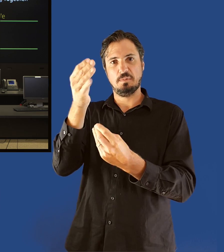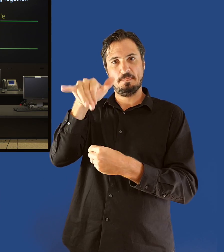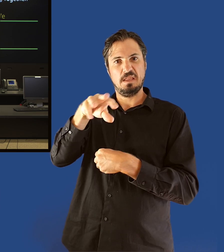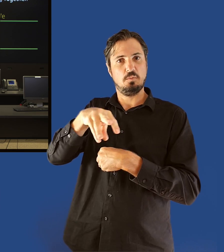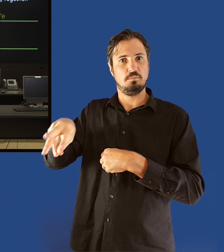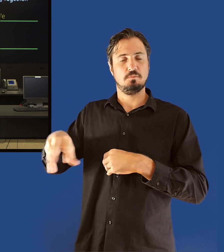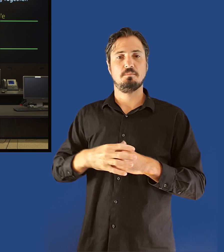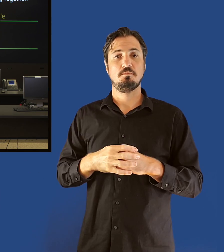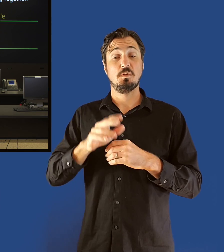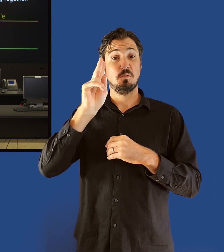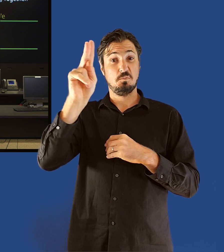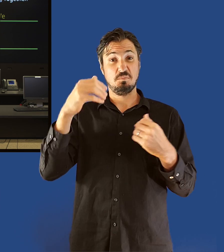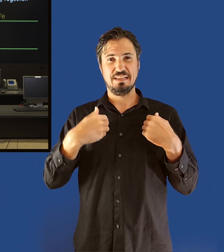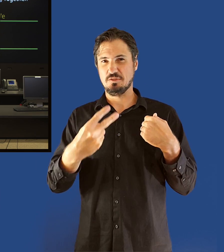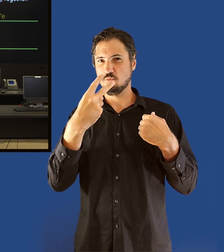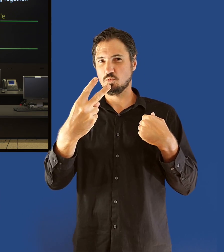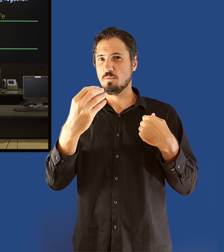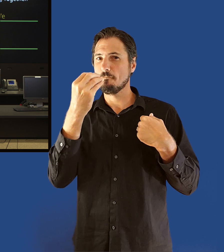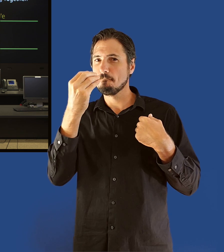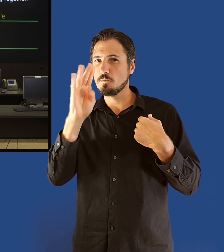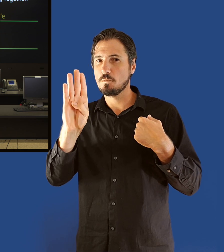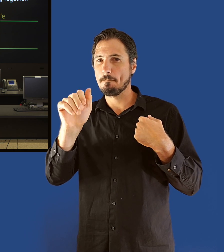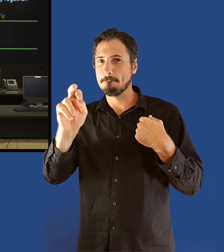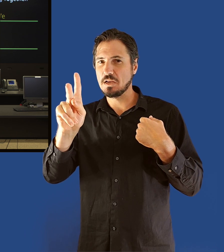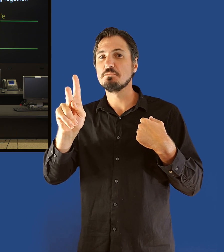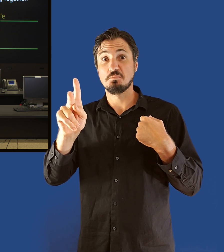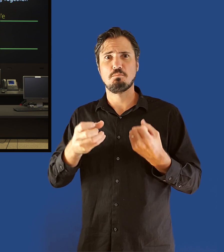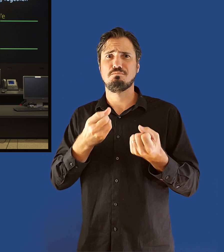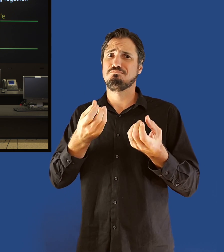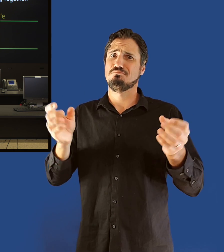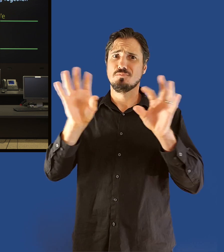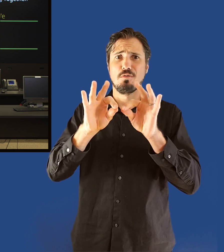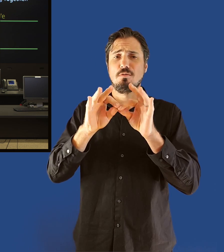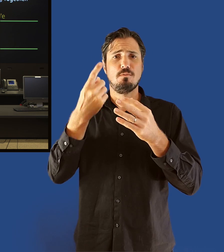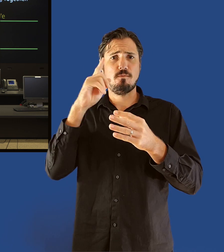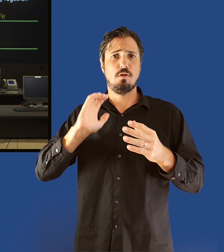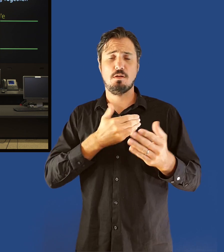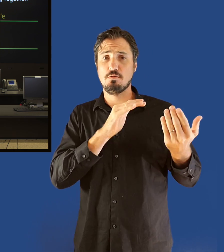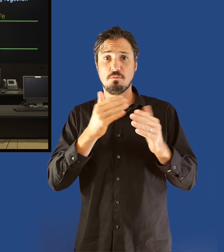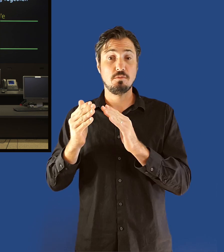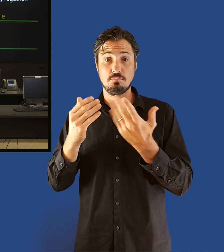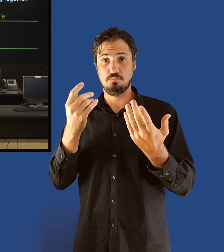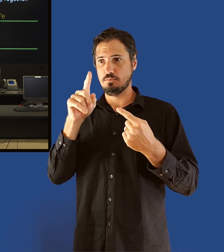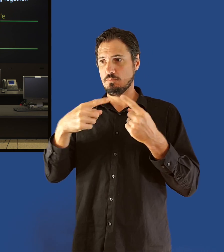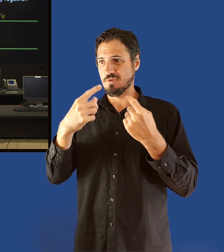Kauai's two foodbanks provide an important resource to our community. But they're especially critical in times of crisis.